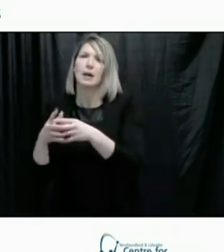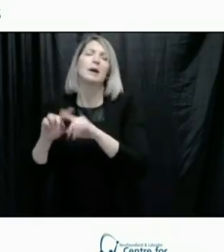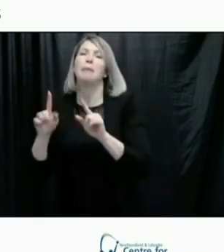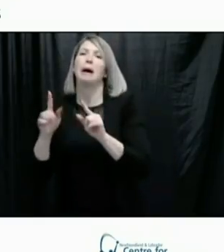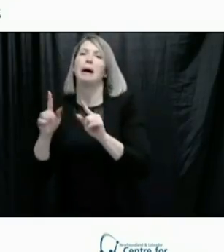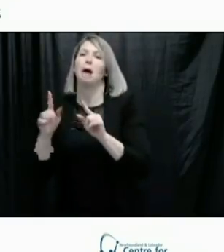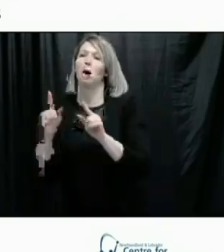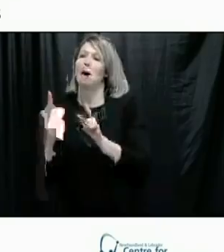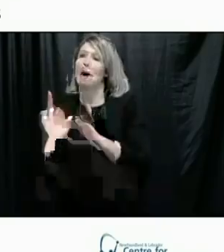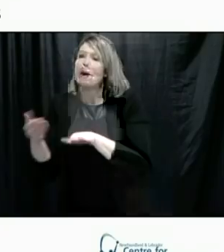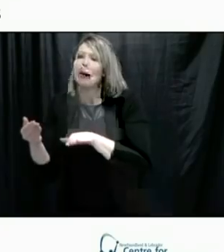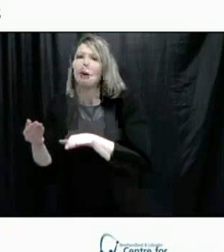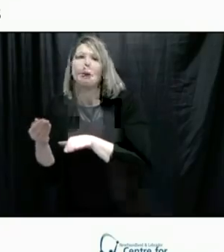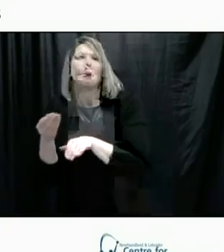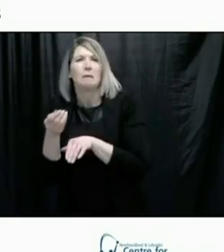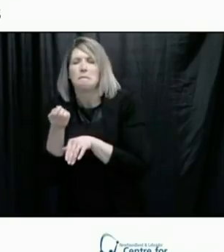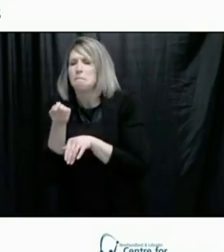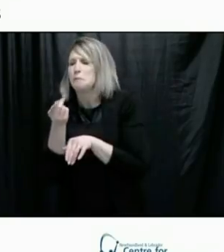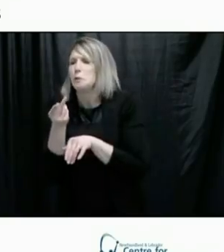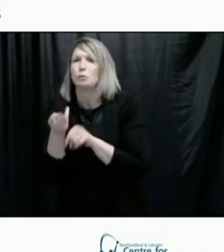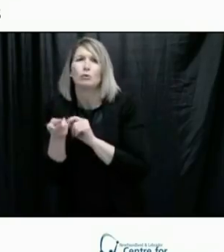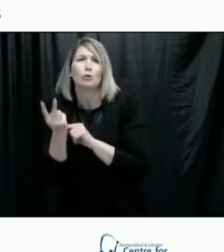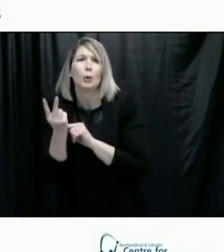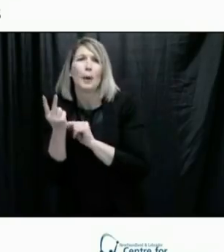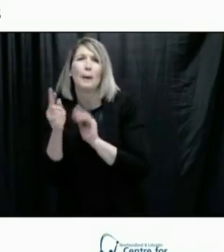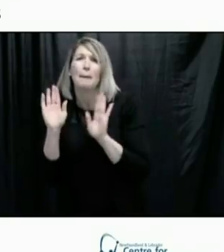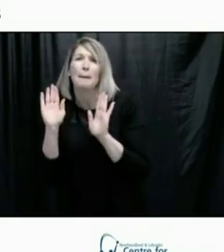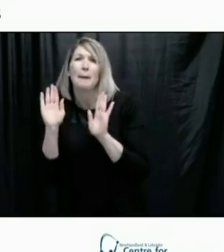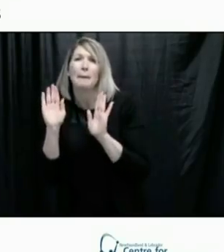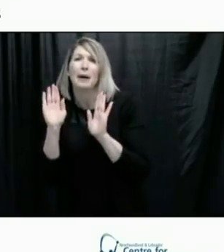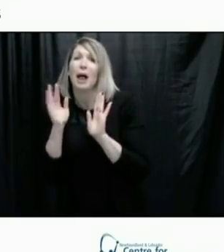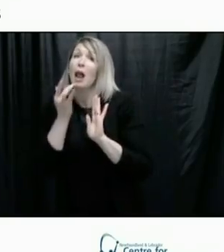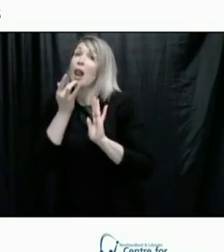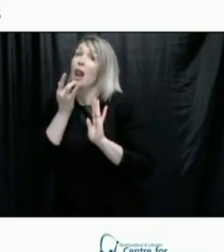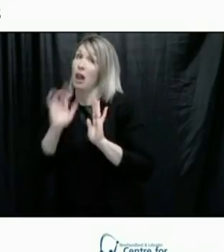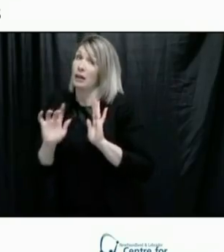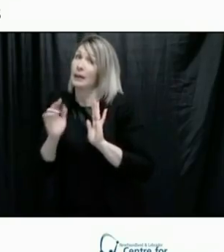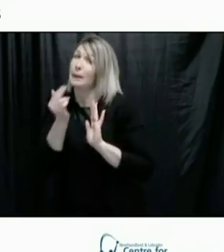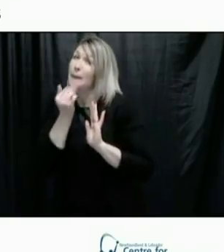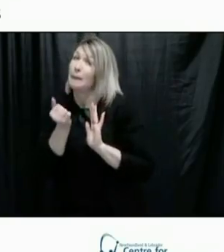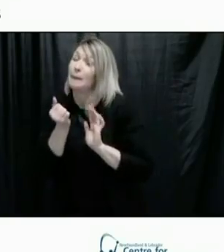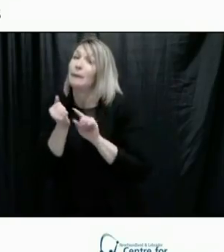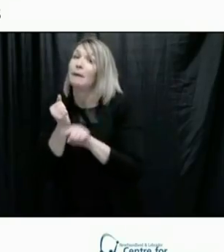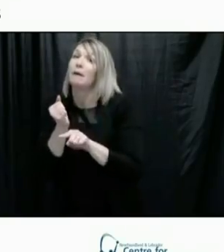PASSED THE LACK OF DEATHS ALSO MEANS